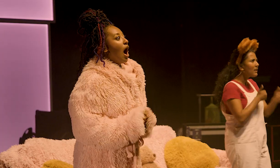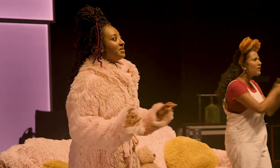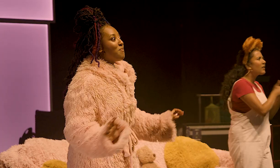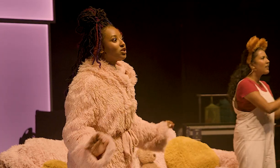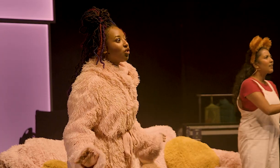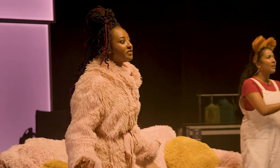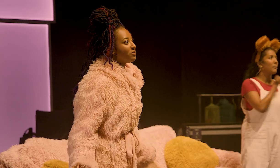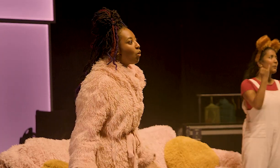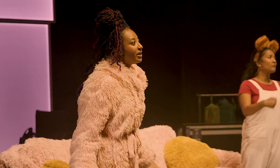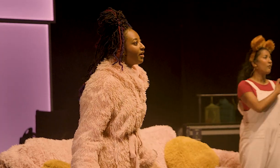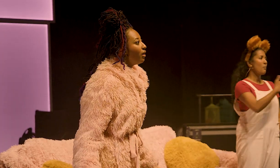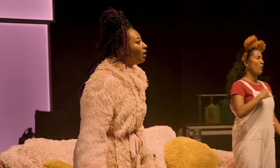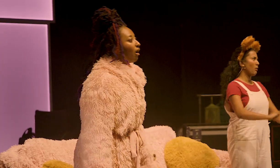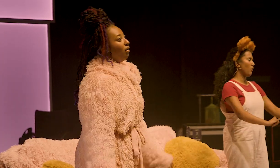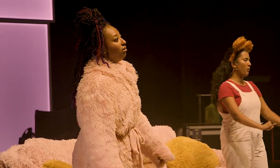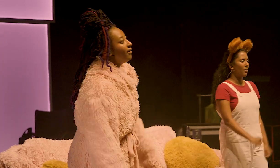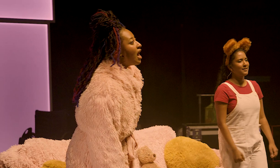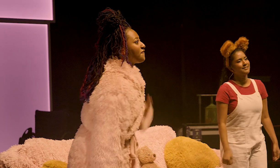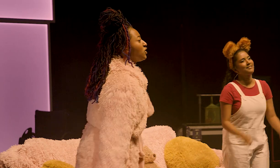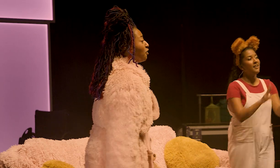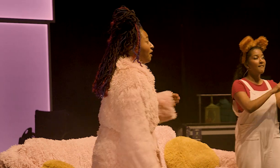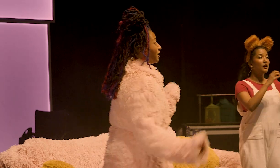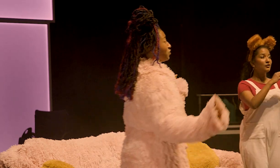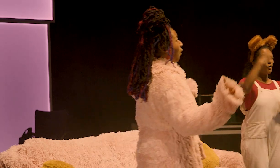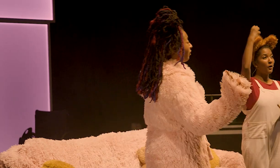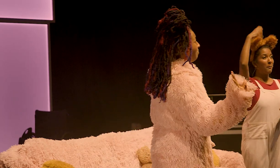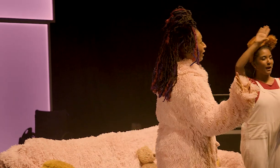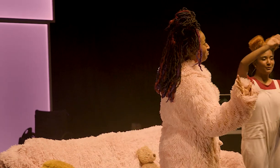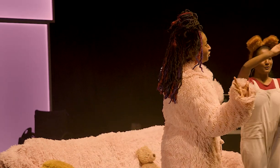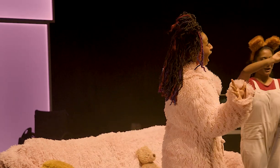piss her off this morning though. Ugh. I finished off her Victoria Beckham shower